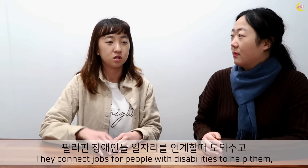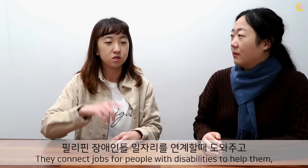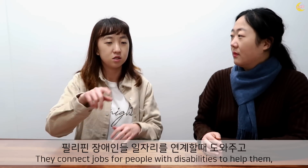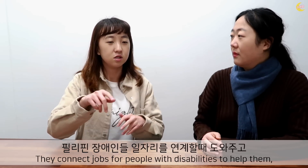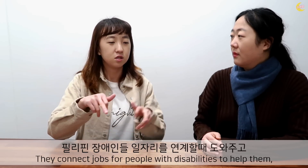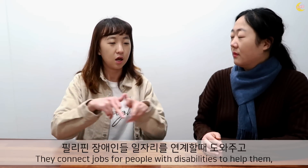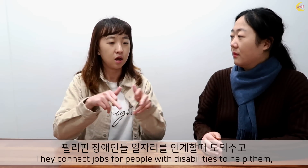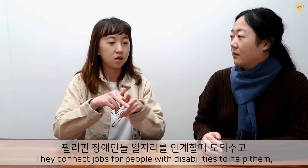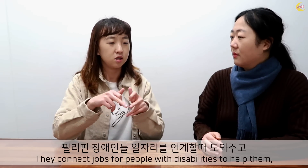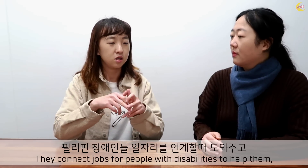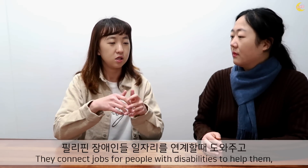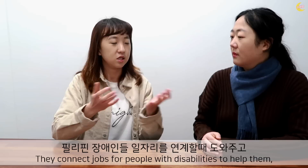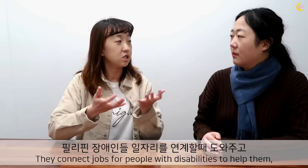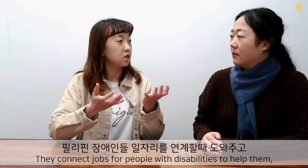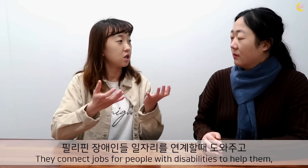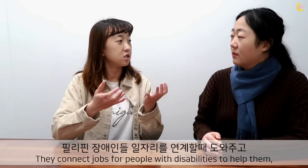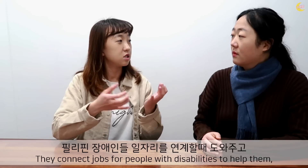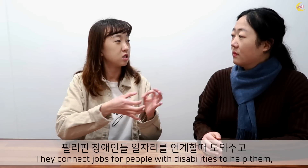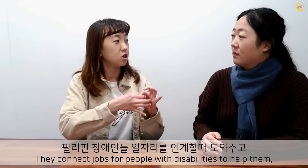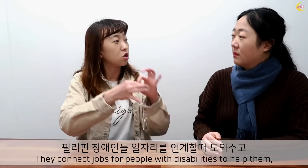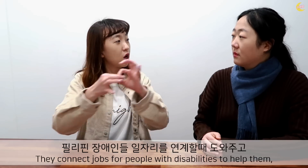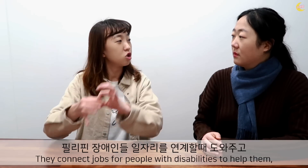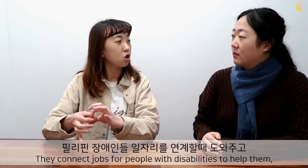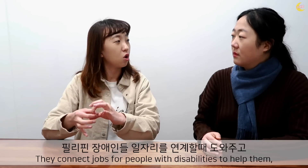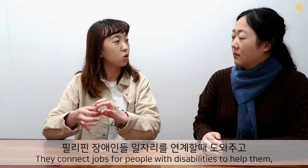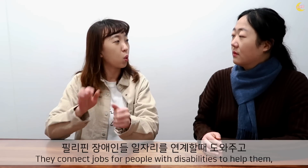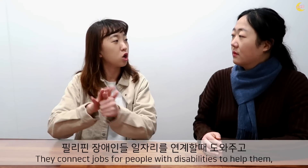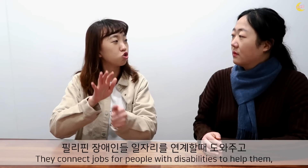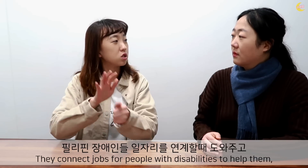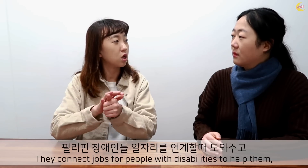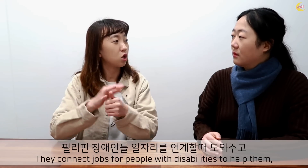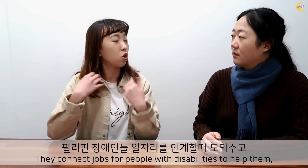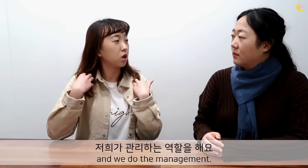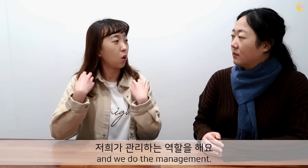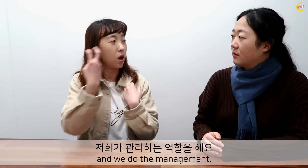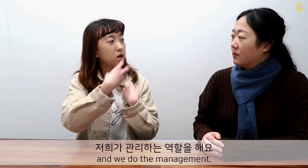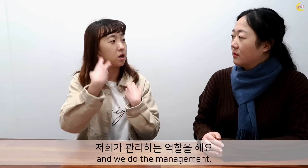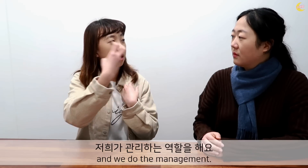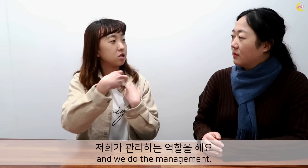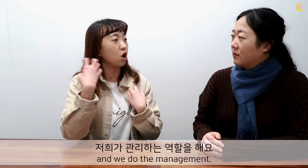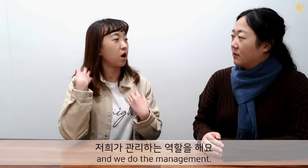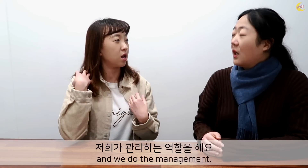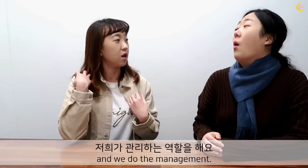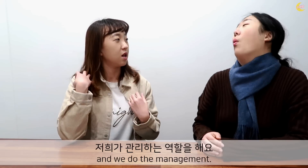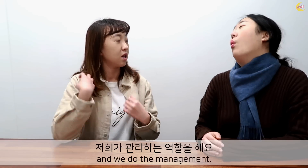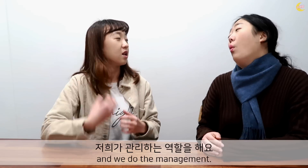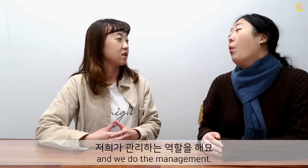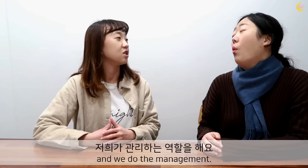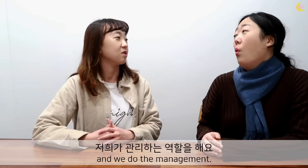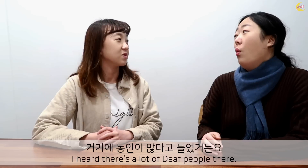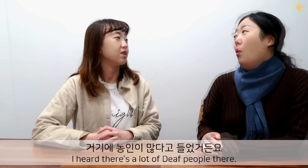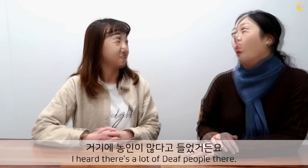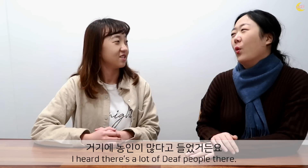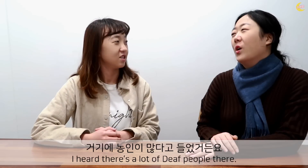They connect jobs for people with disabilities to help them, and we do the management.